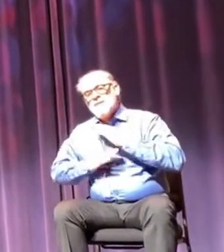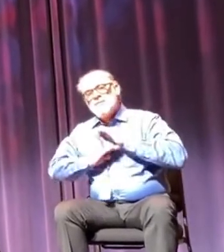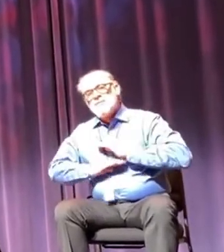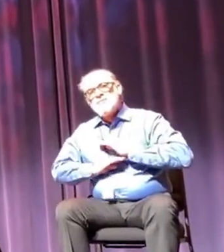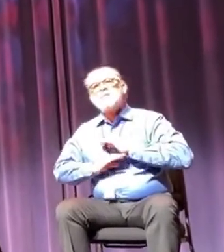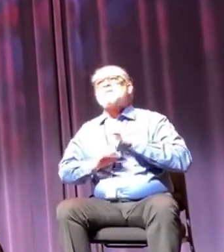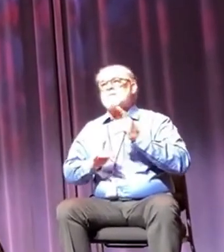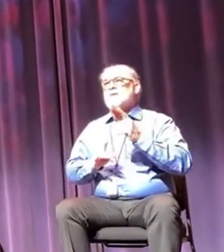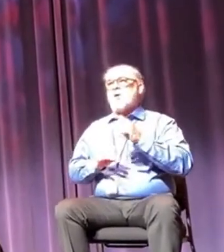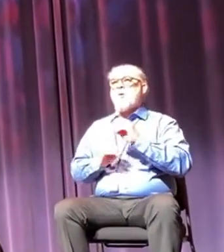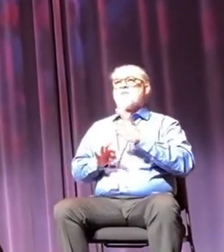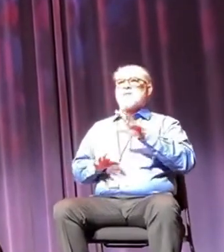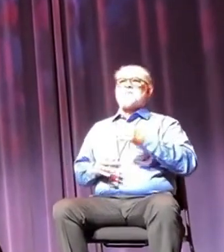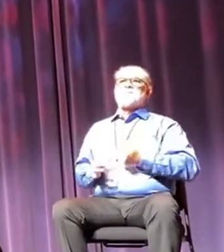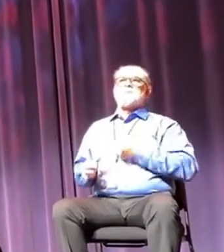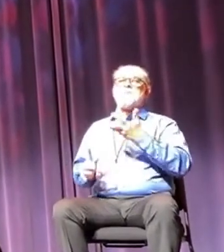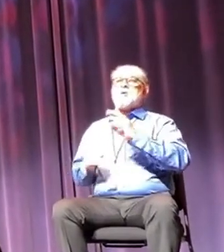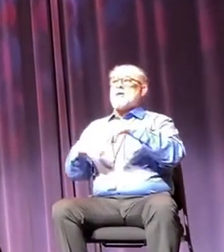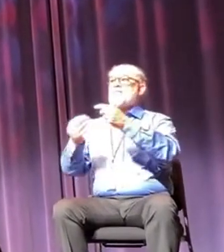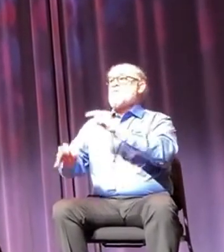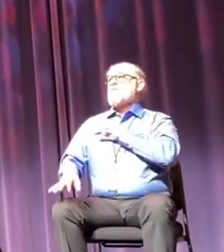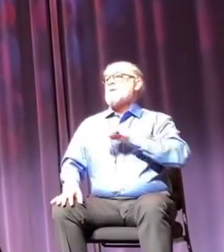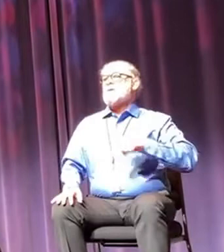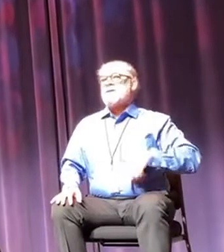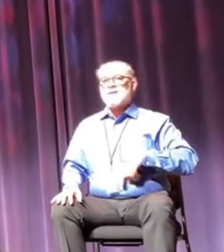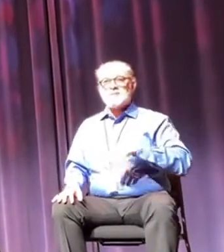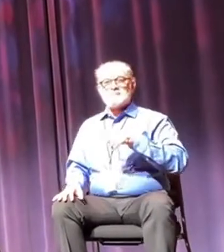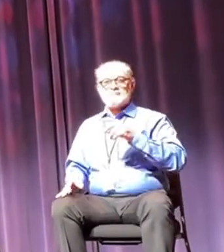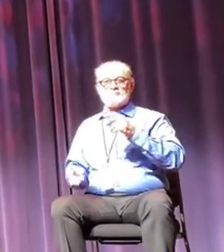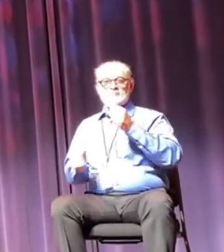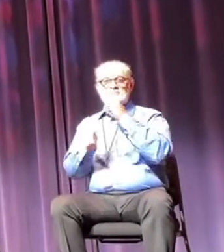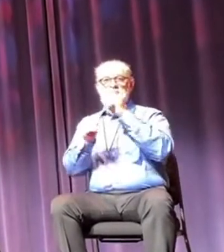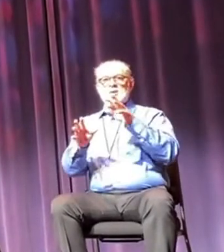kicking off their own pumps, giving the queens a blessed offering.